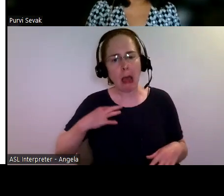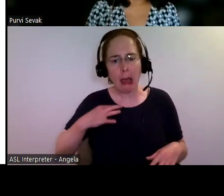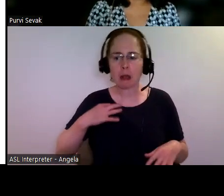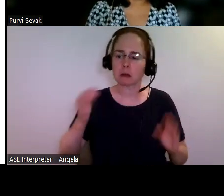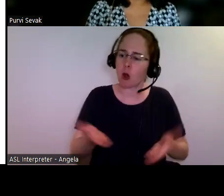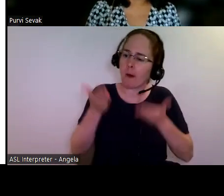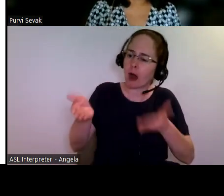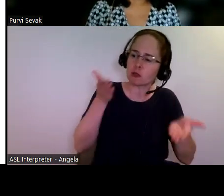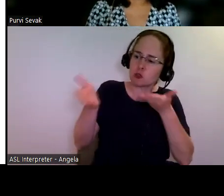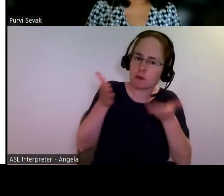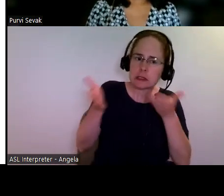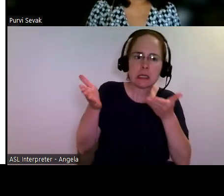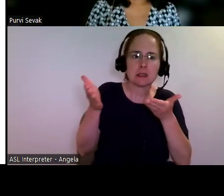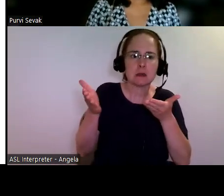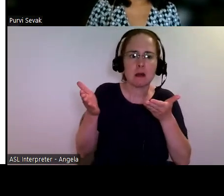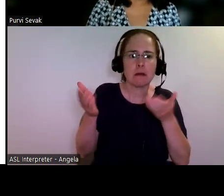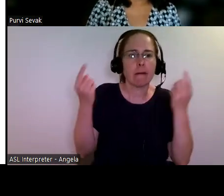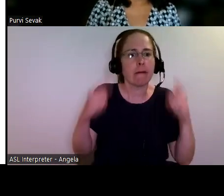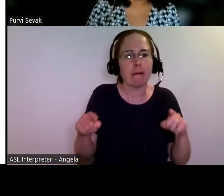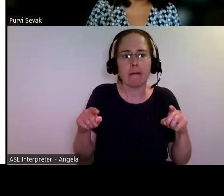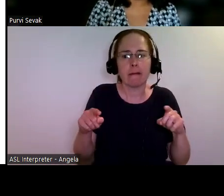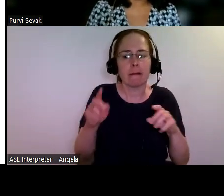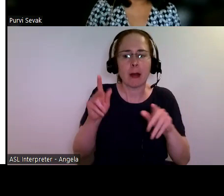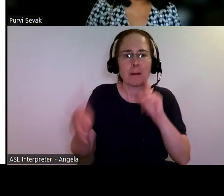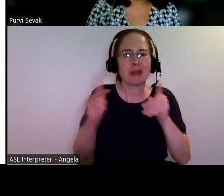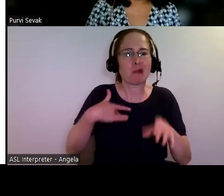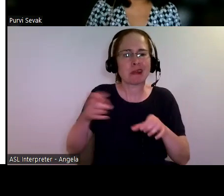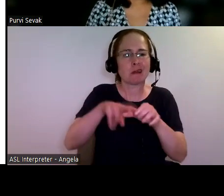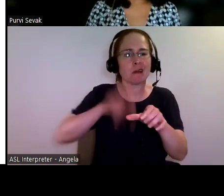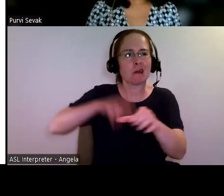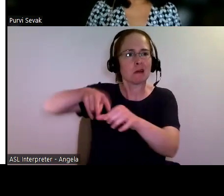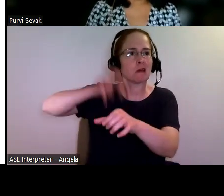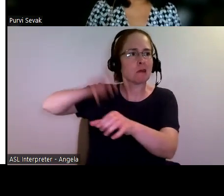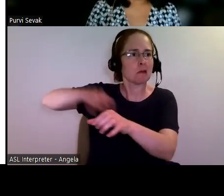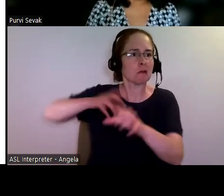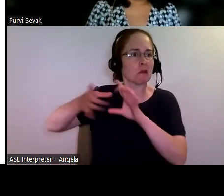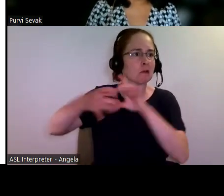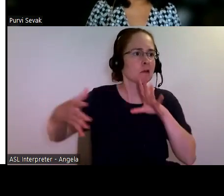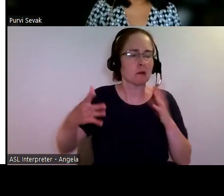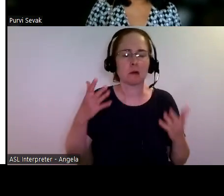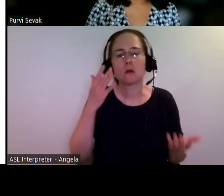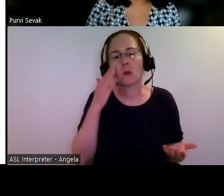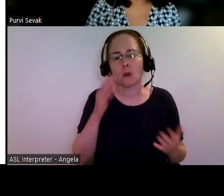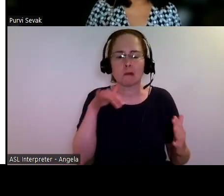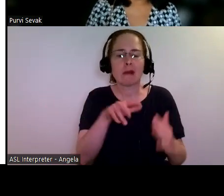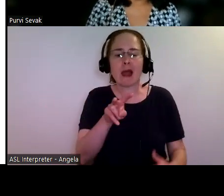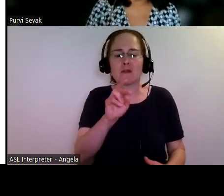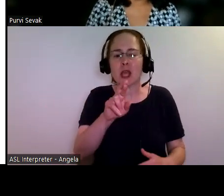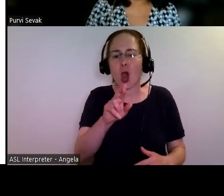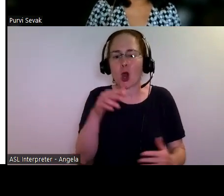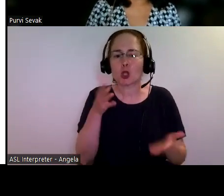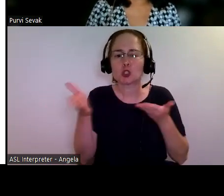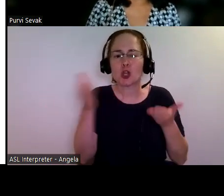to, but the rate of disengagement is high. If we look at VR service data, we see closures due to,